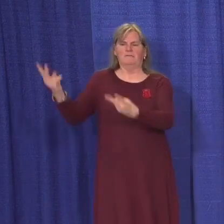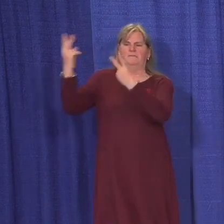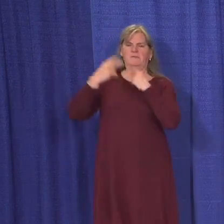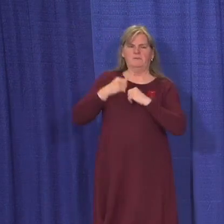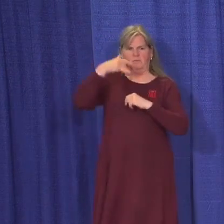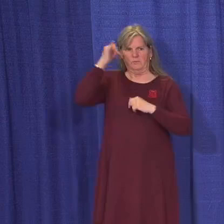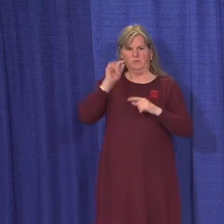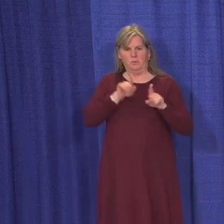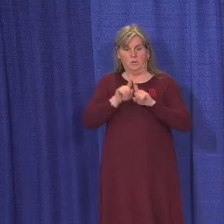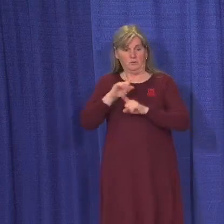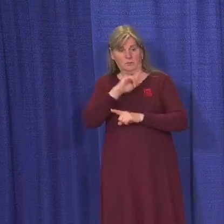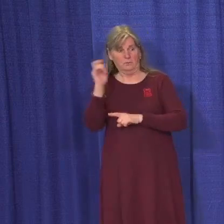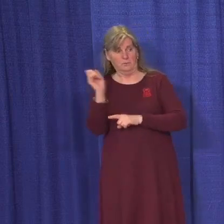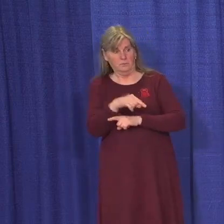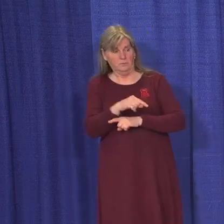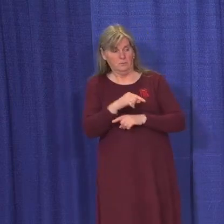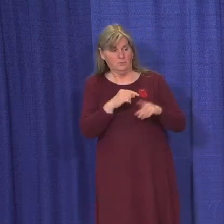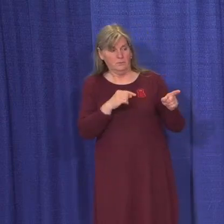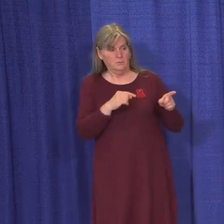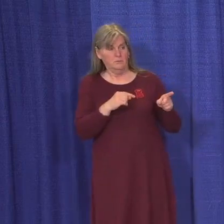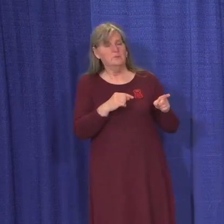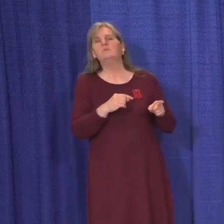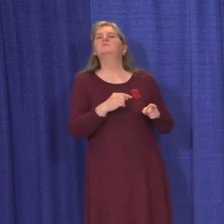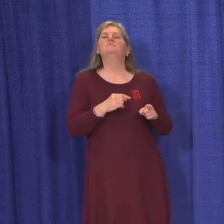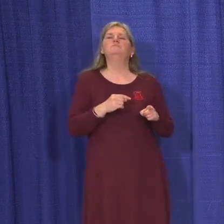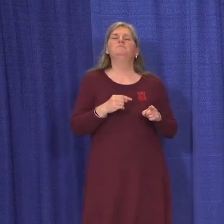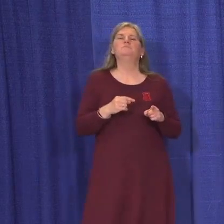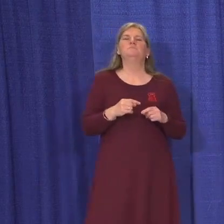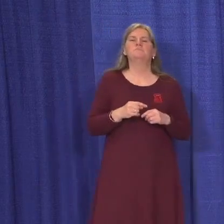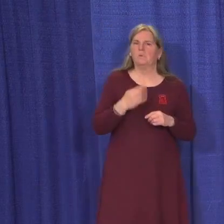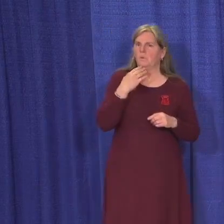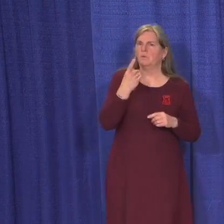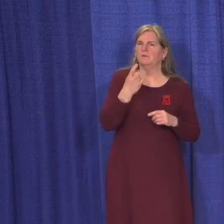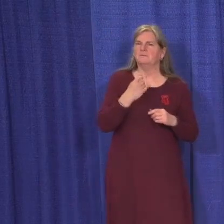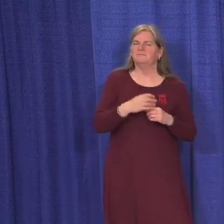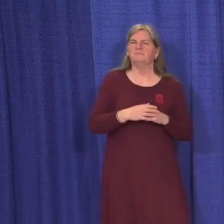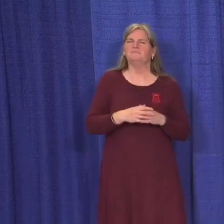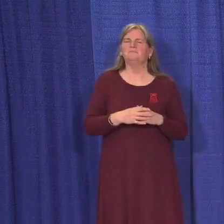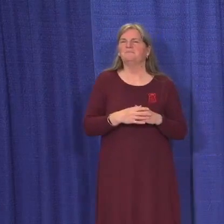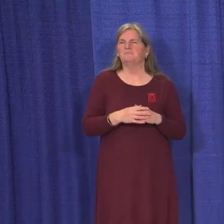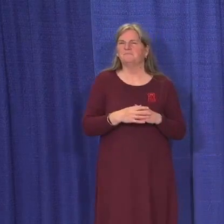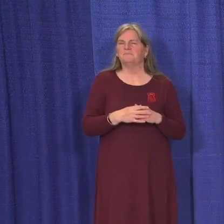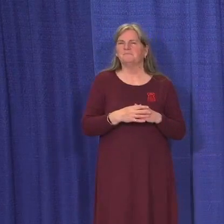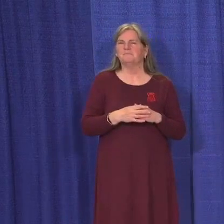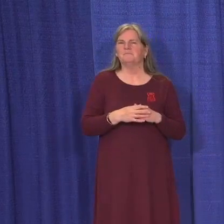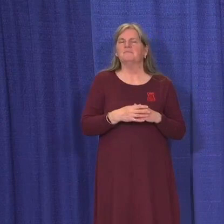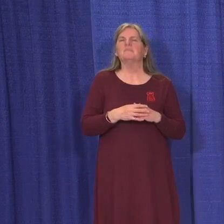The need not to self isolate anymore. Does not apply to just Yukoners